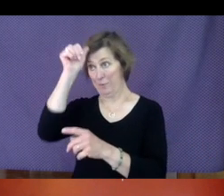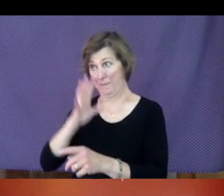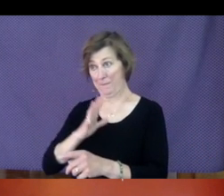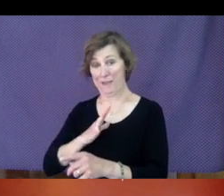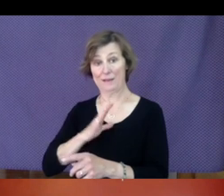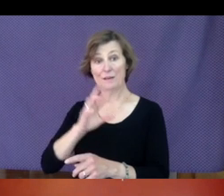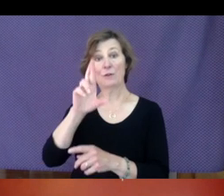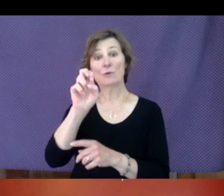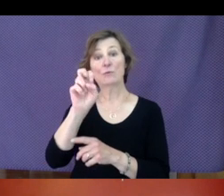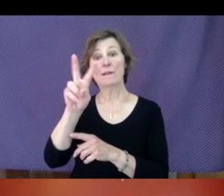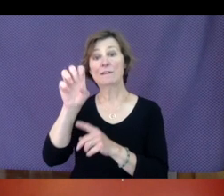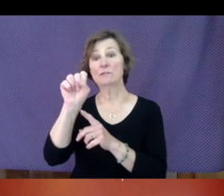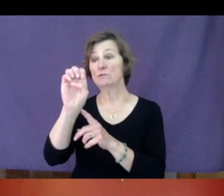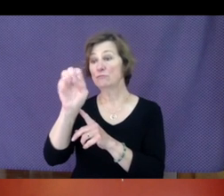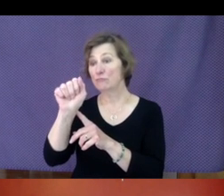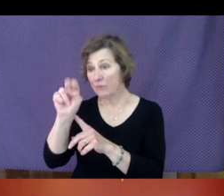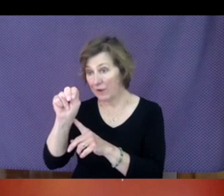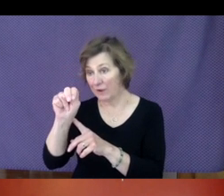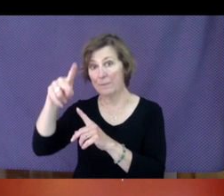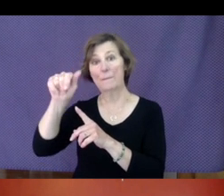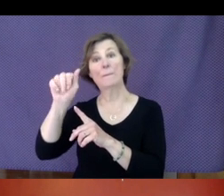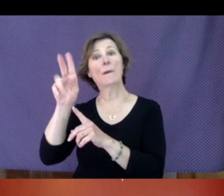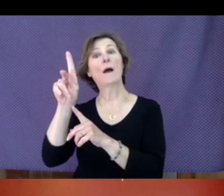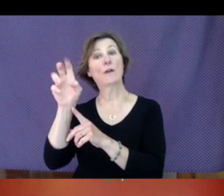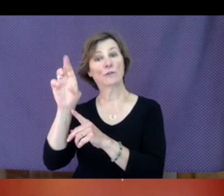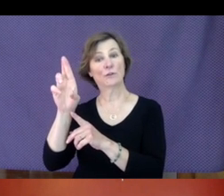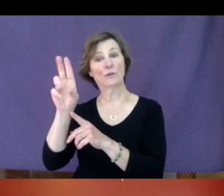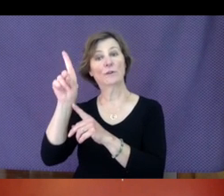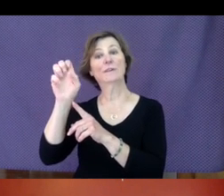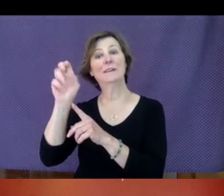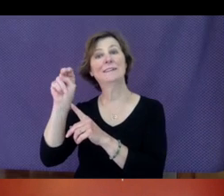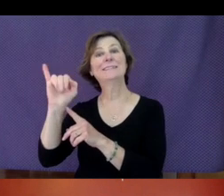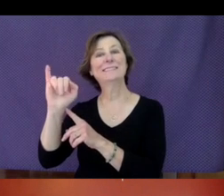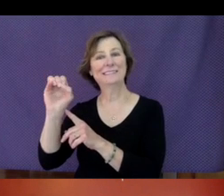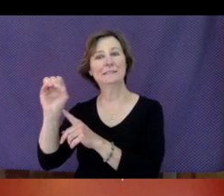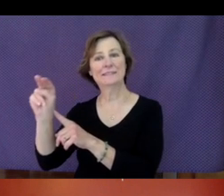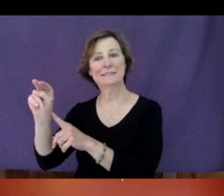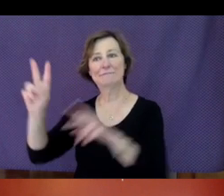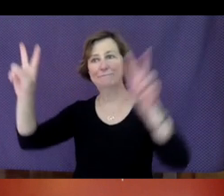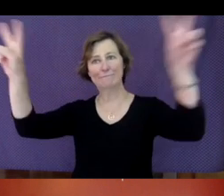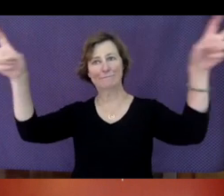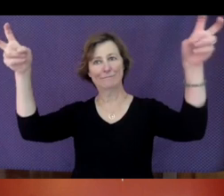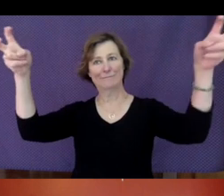Sean Parker Dennison 'Letter From Our Better Angels'